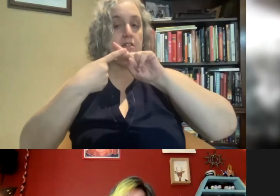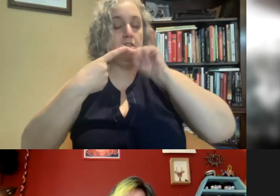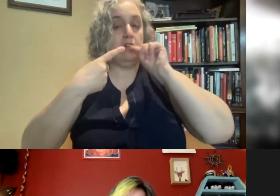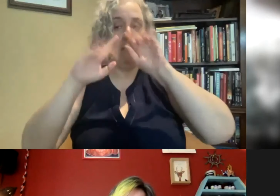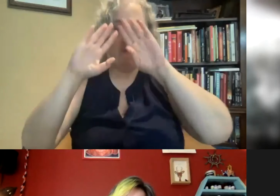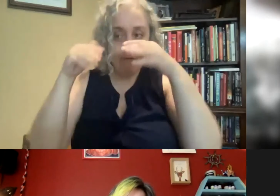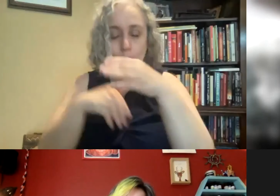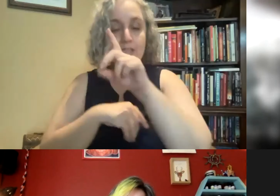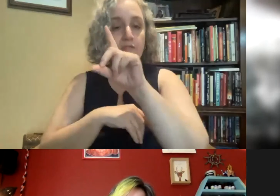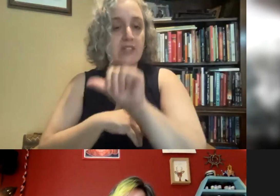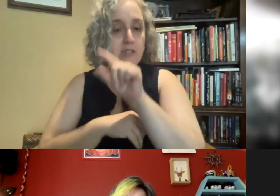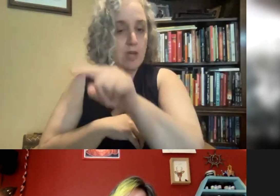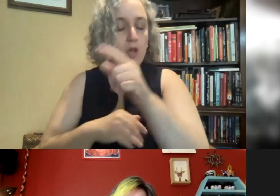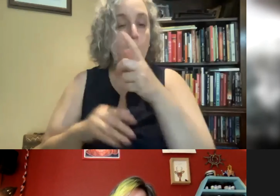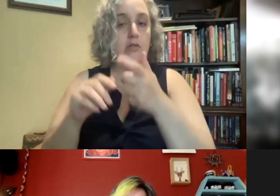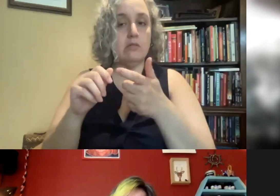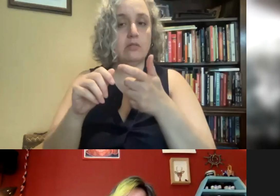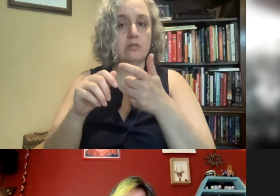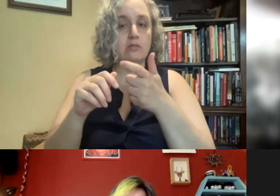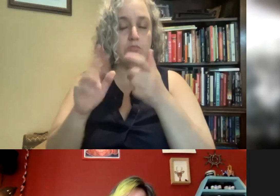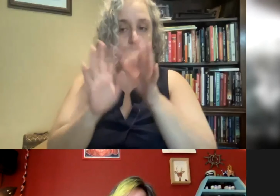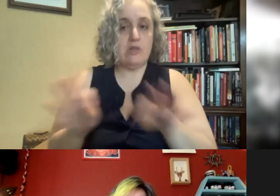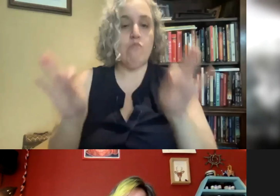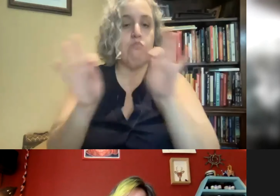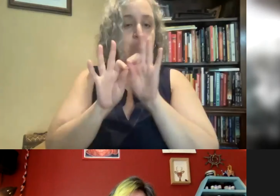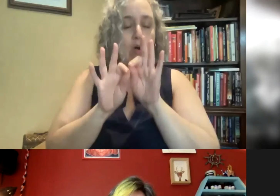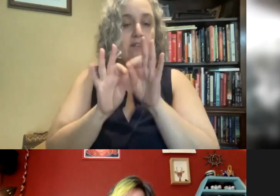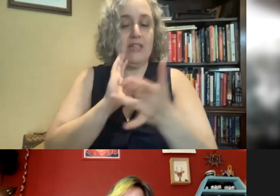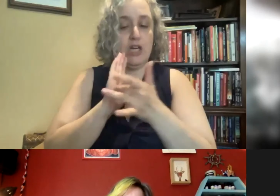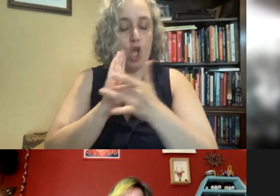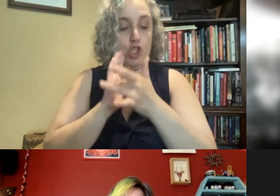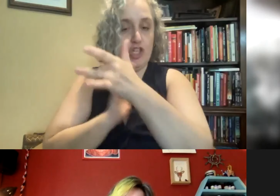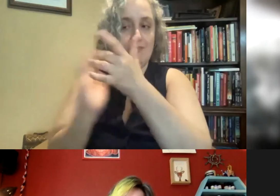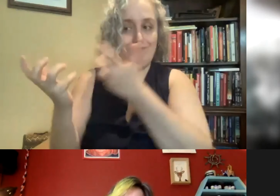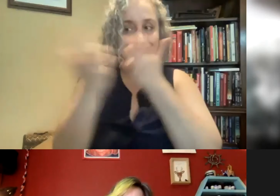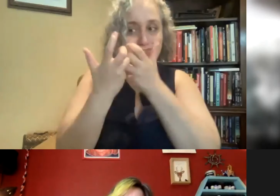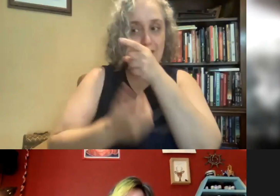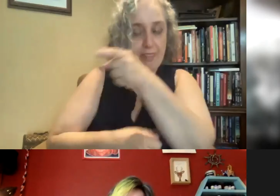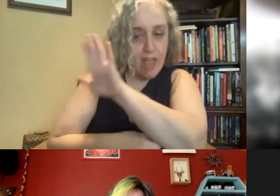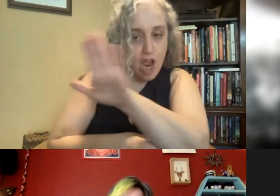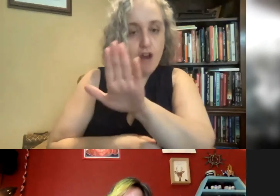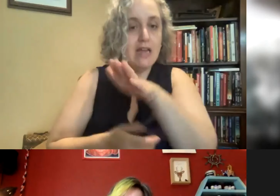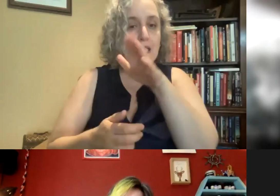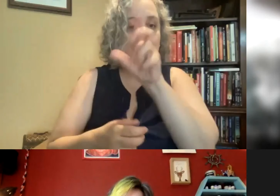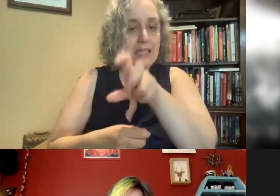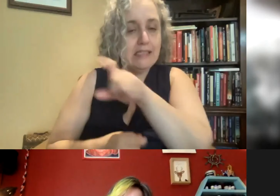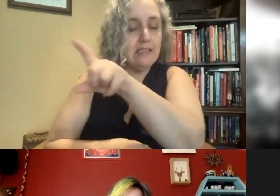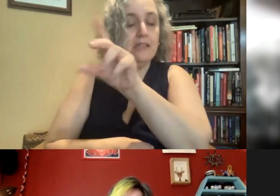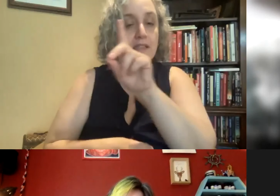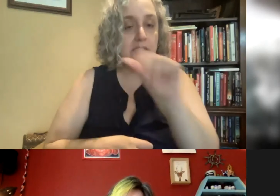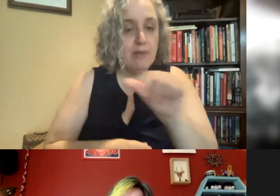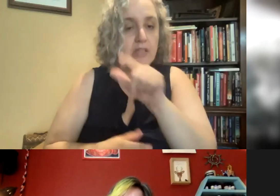that have the most compelling use cases for this technology, but also are most vulnerable to the risks,